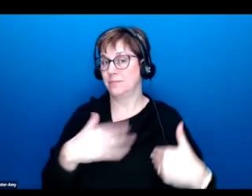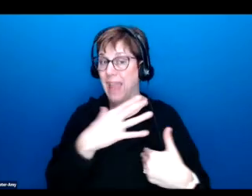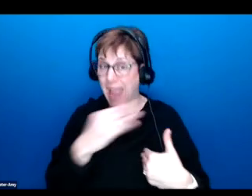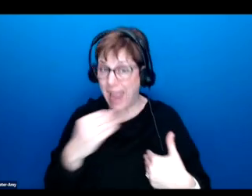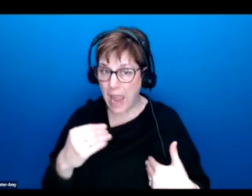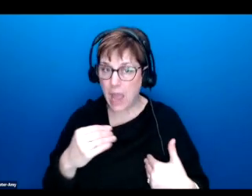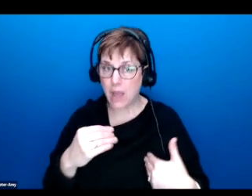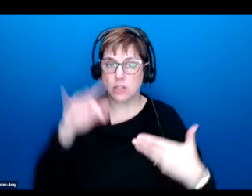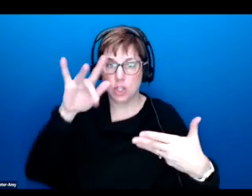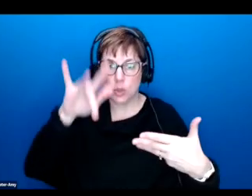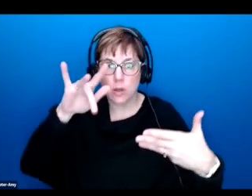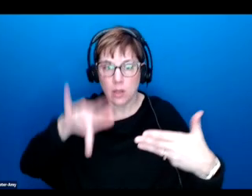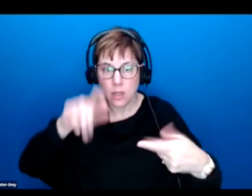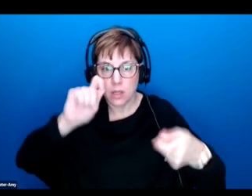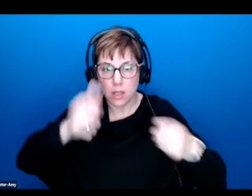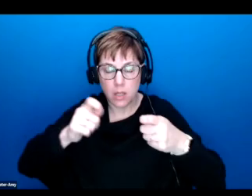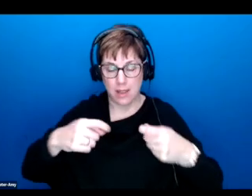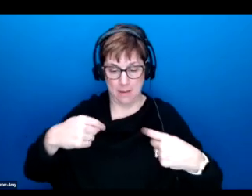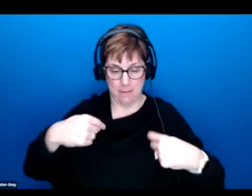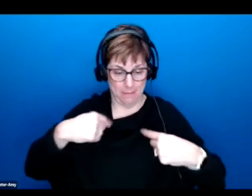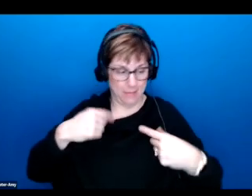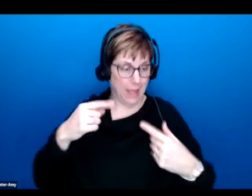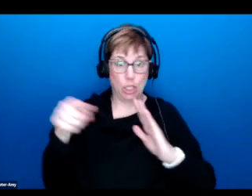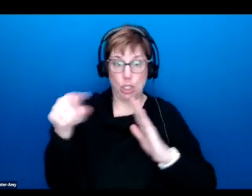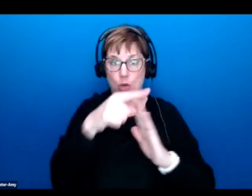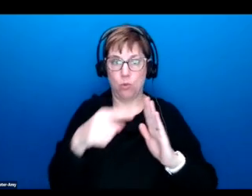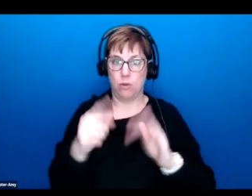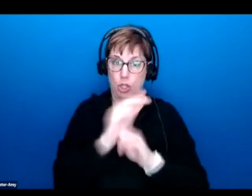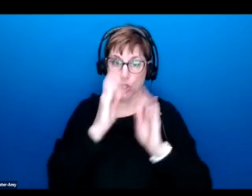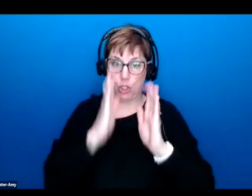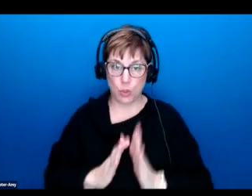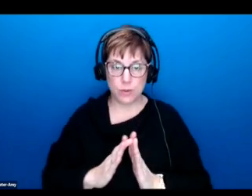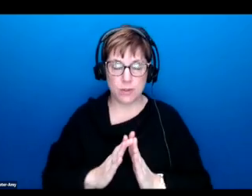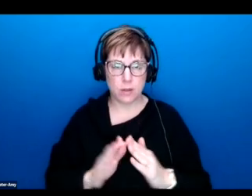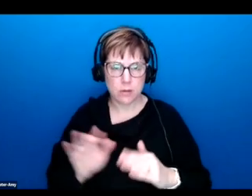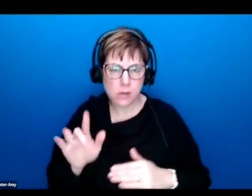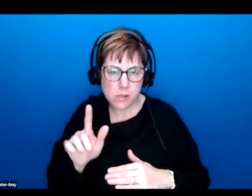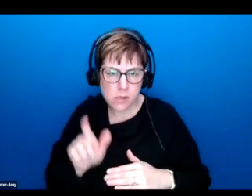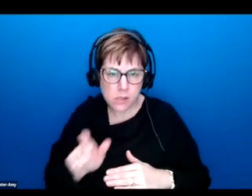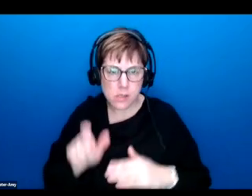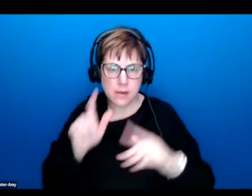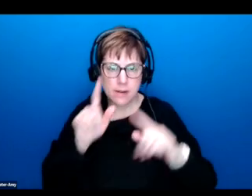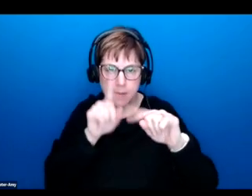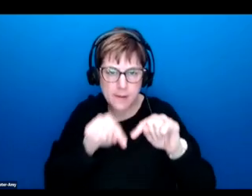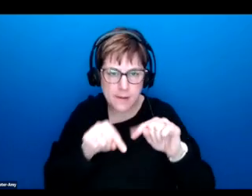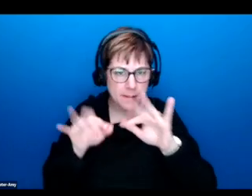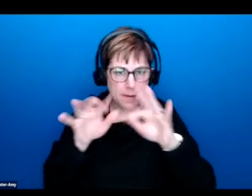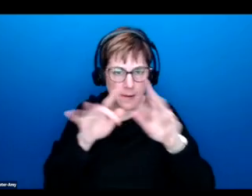It enables you as a user to analyze the data by